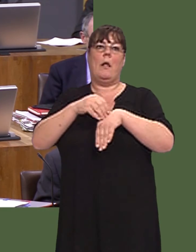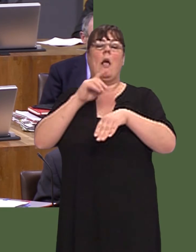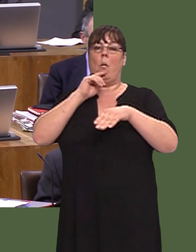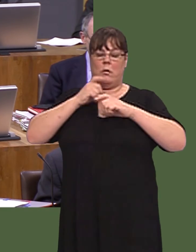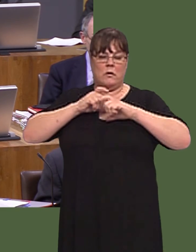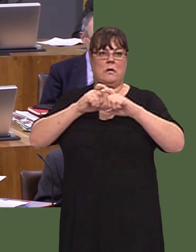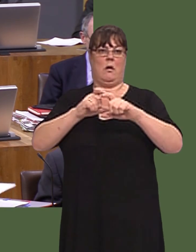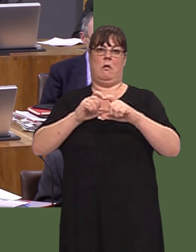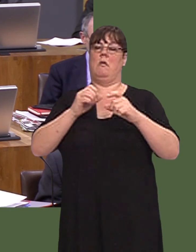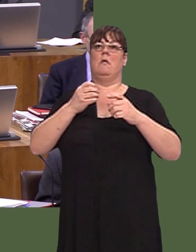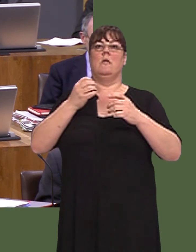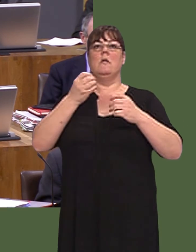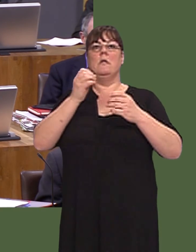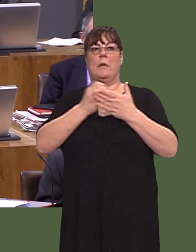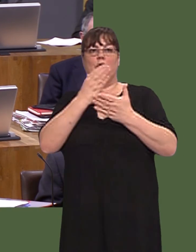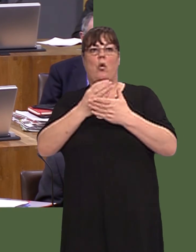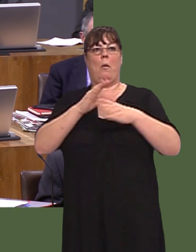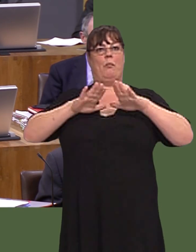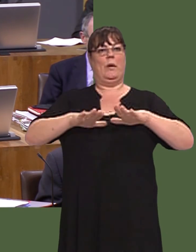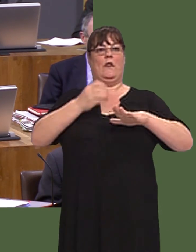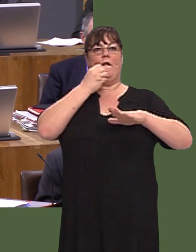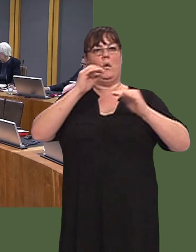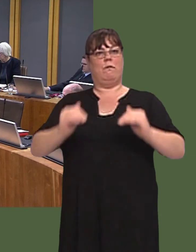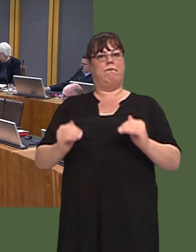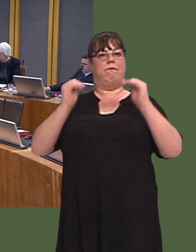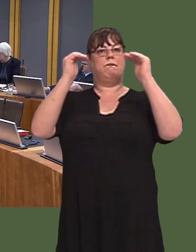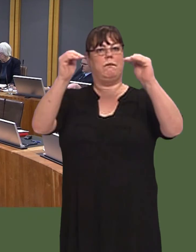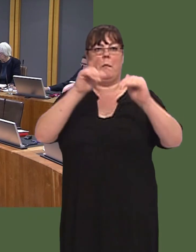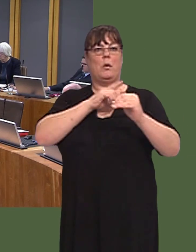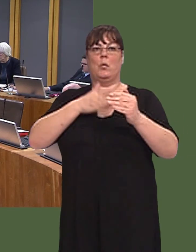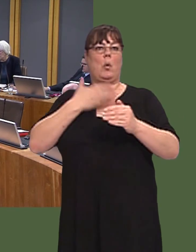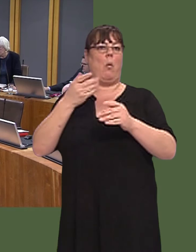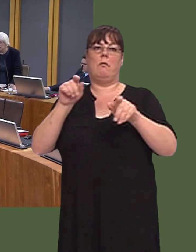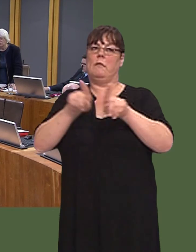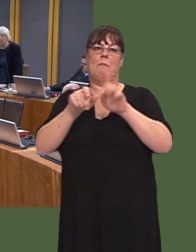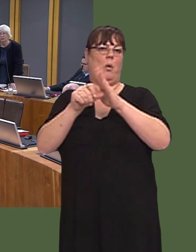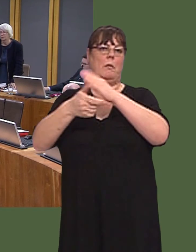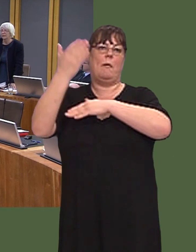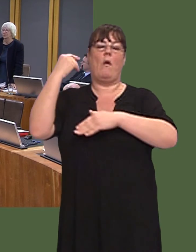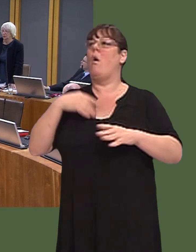first-class food safety standards, built up after many years of problems in the past, of course.